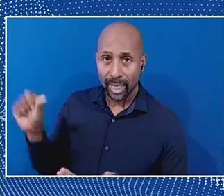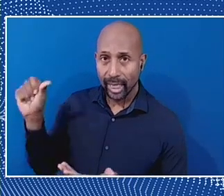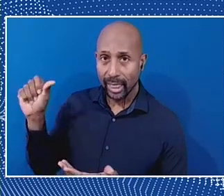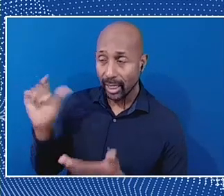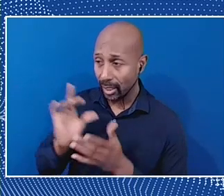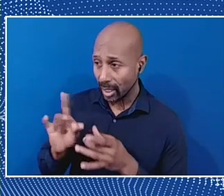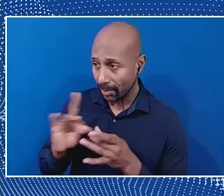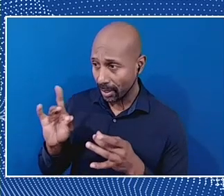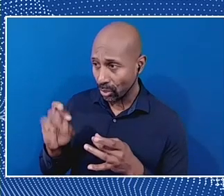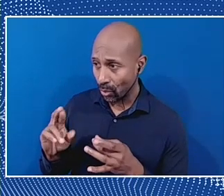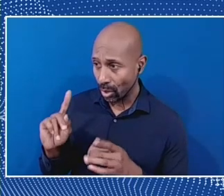question at this time.